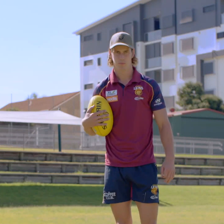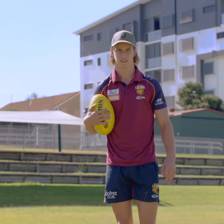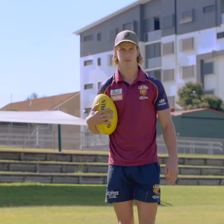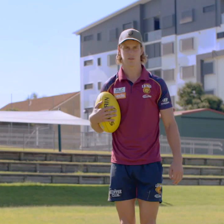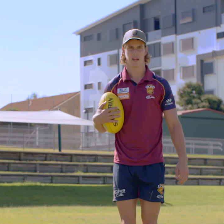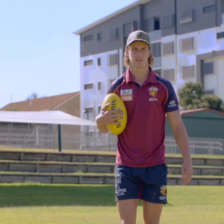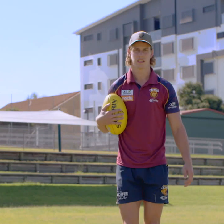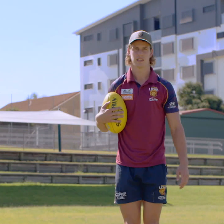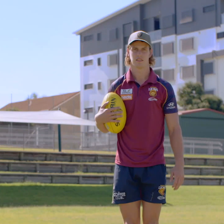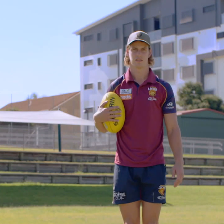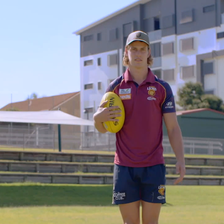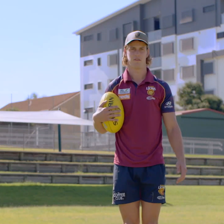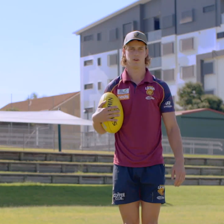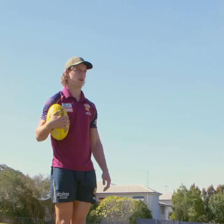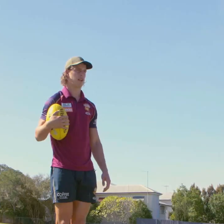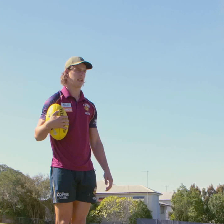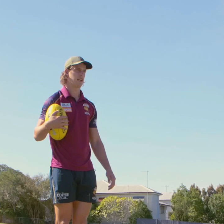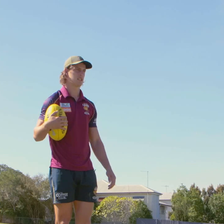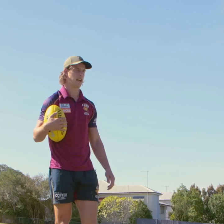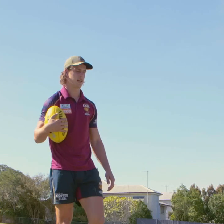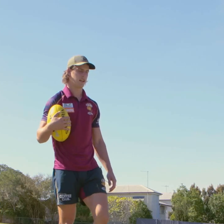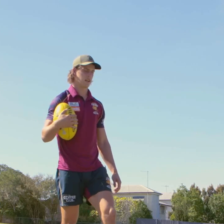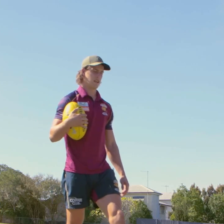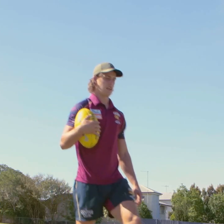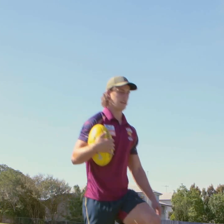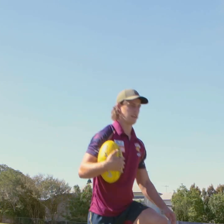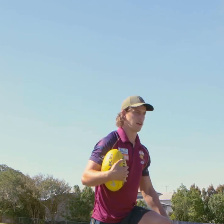Pretty self-explanatory, just step forward and lunge down,